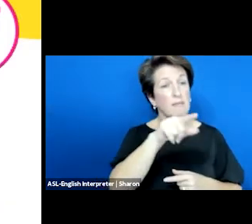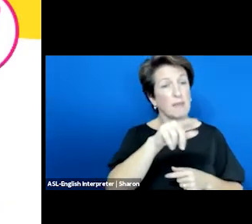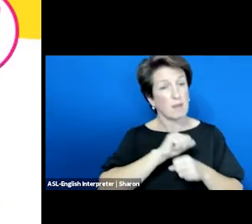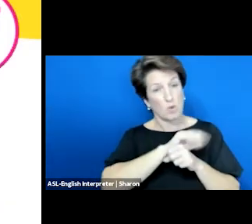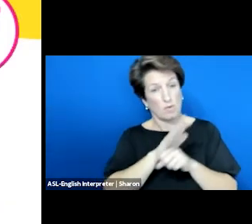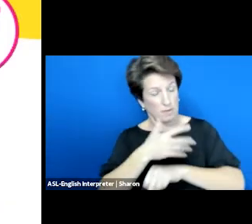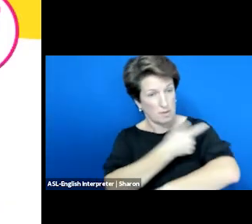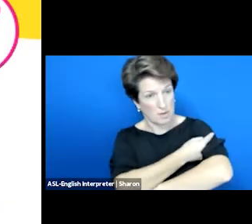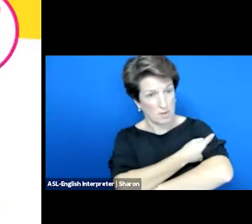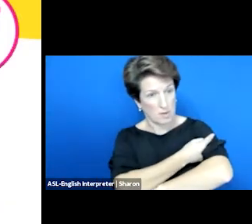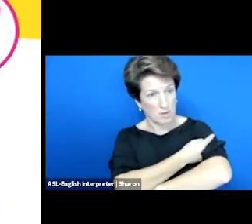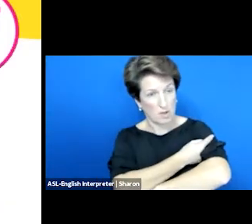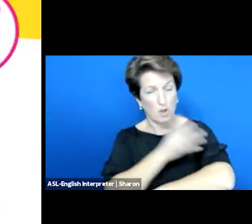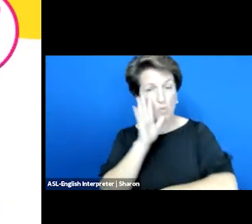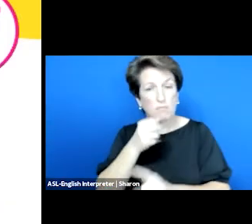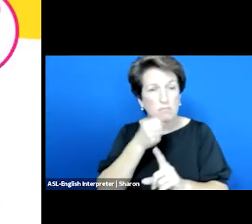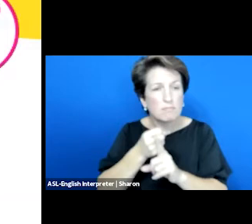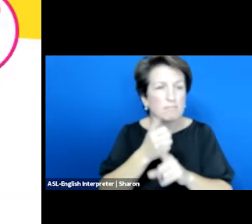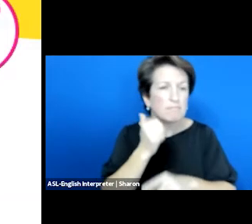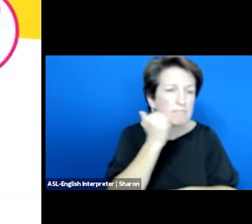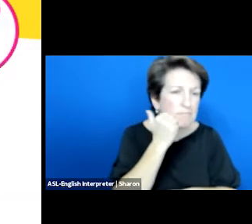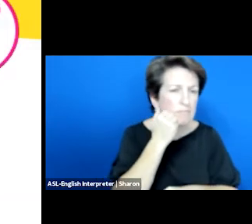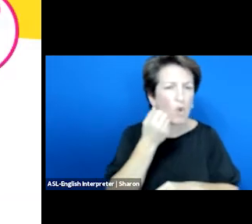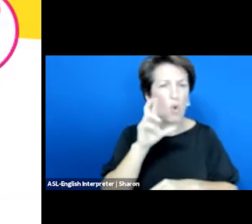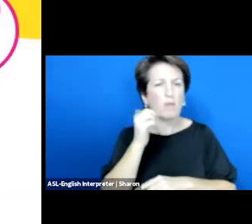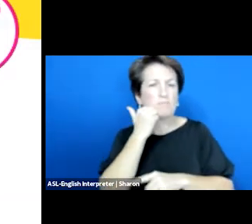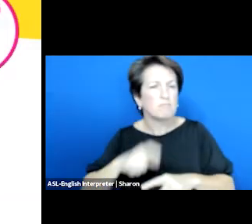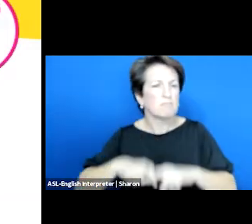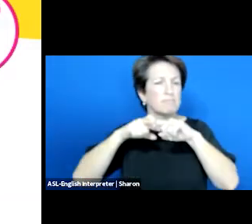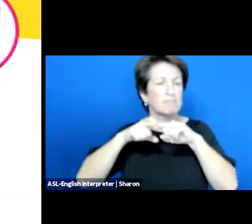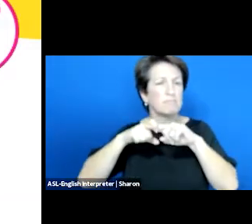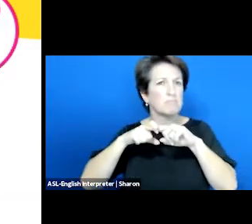of people have received the vaccine and had no concerns being able to conceive. The